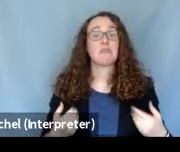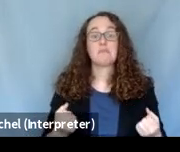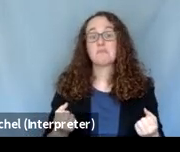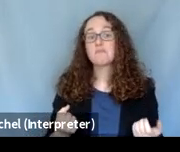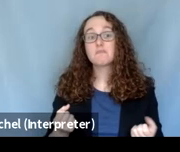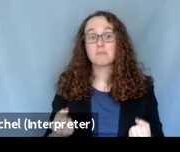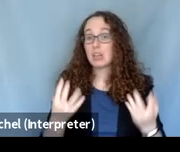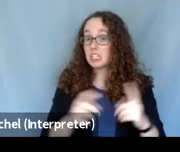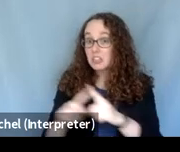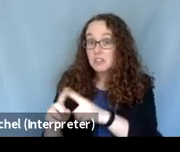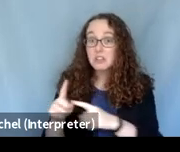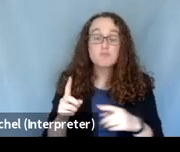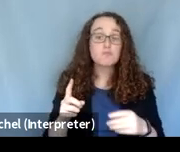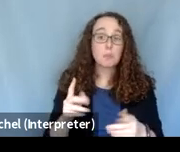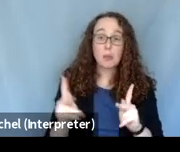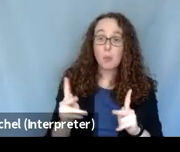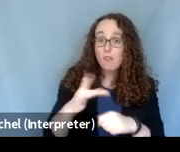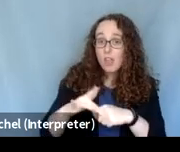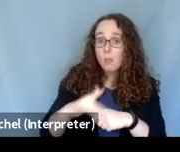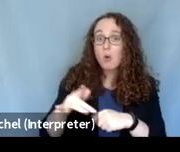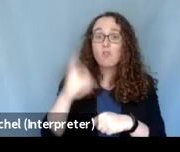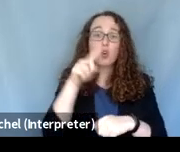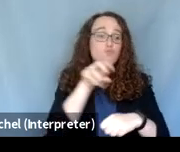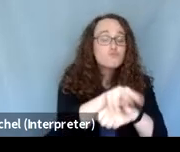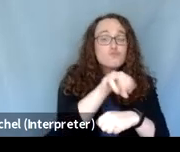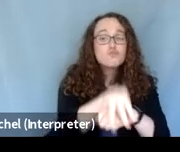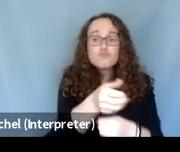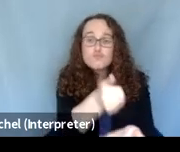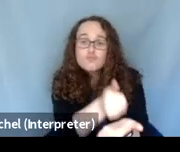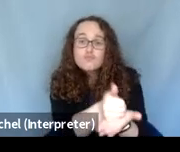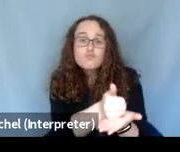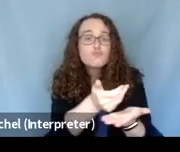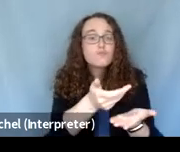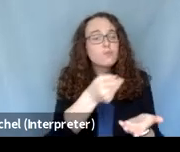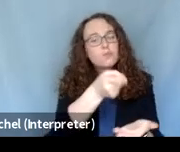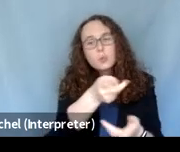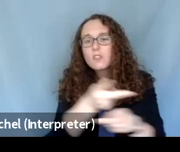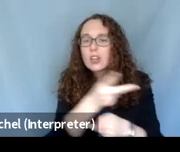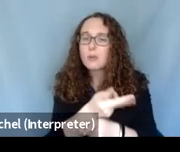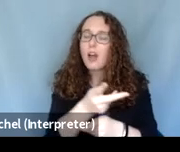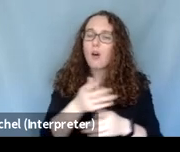career counseling or employment services. Research shows that students receive